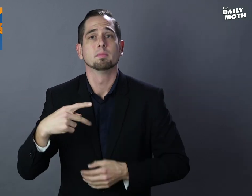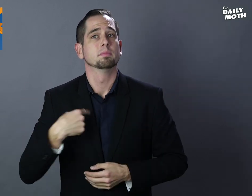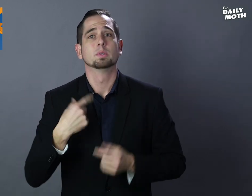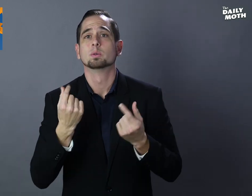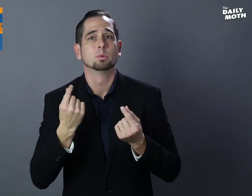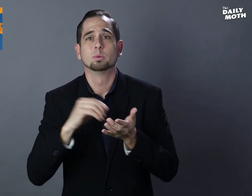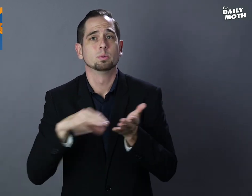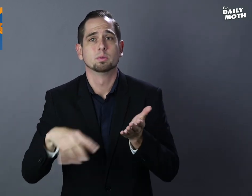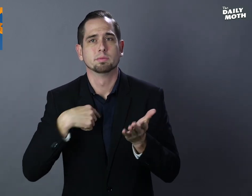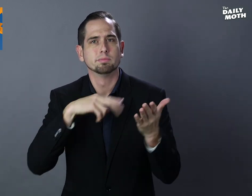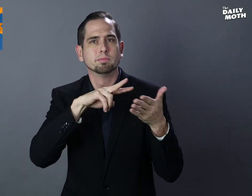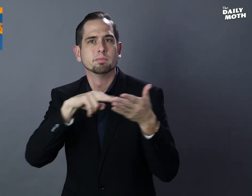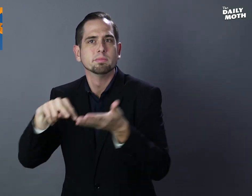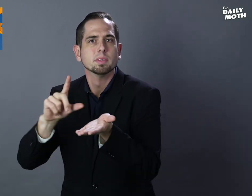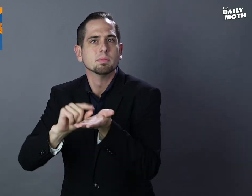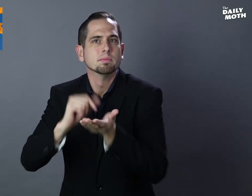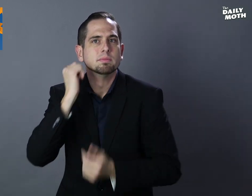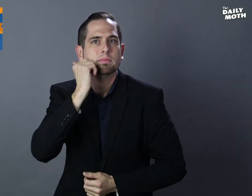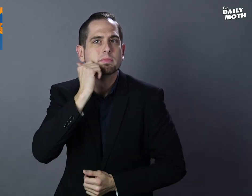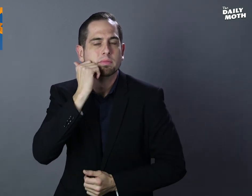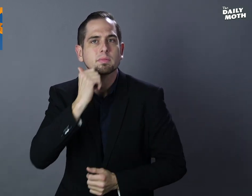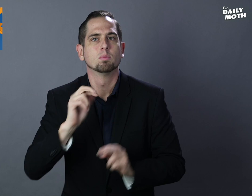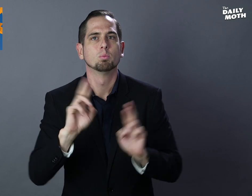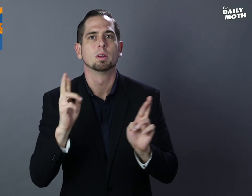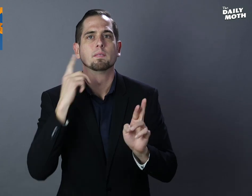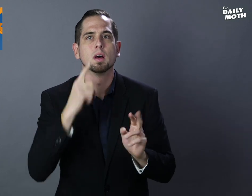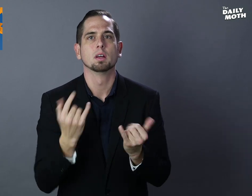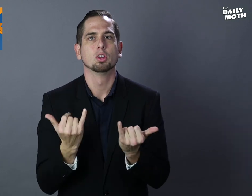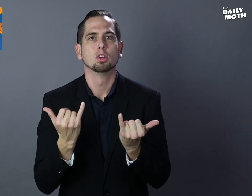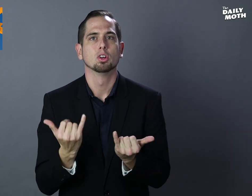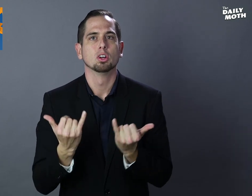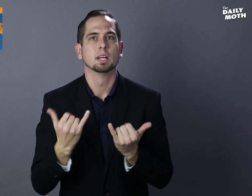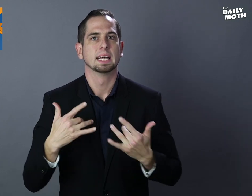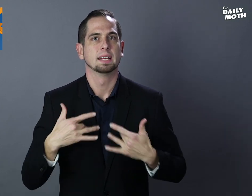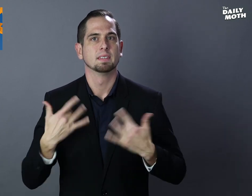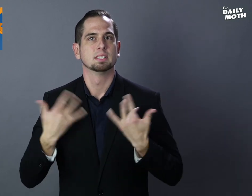I read newspapers daily to prepare for the "Current Events"